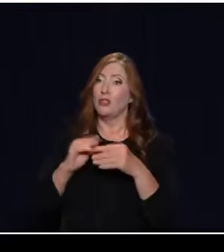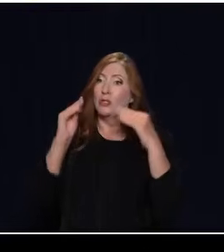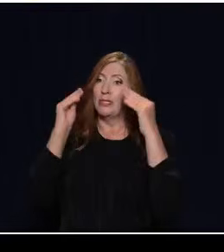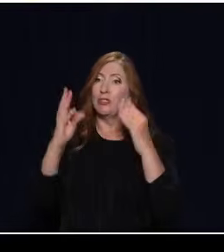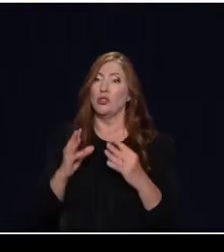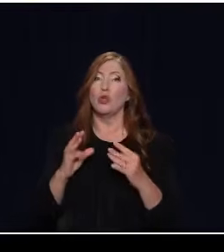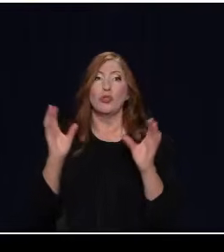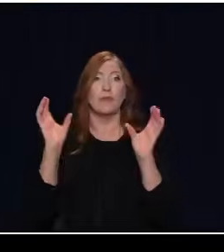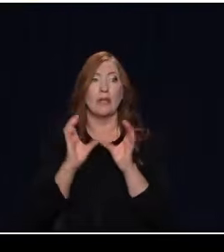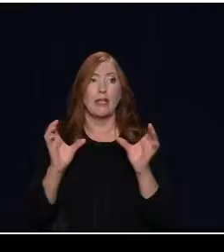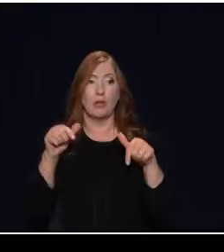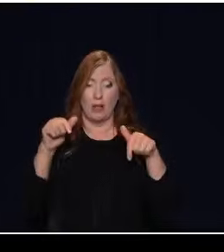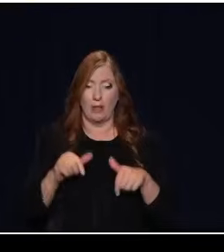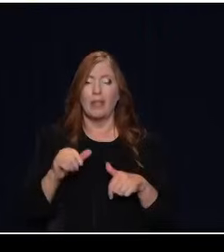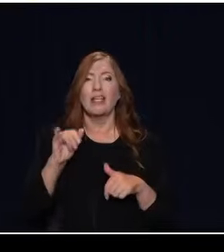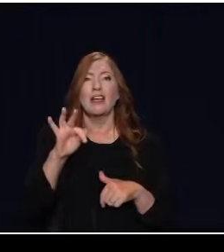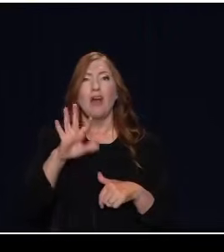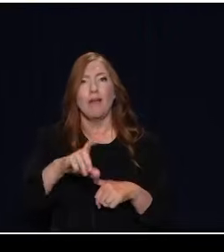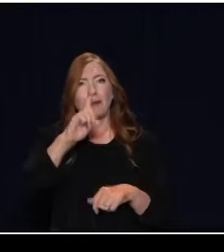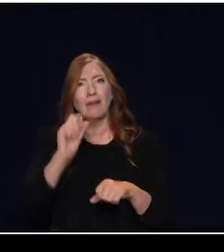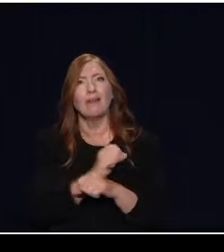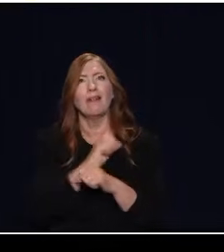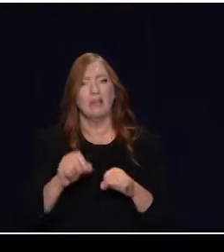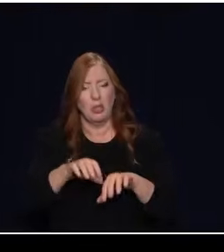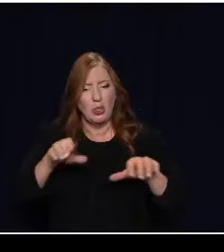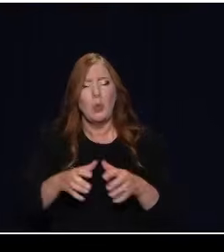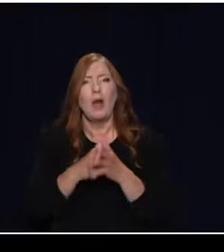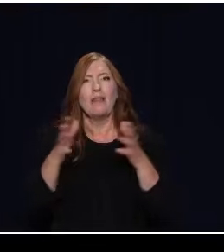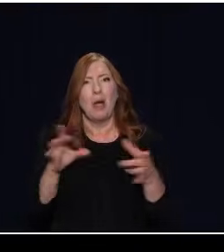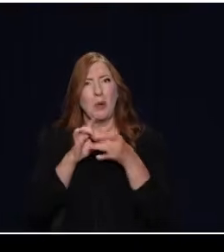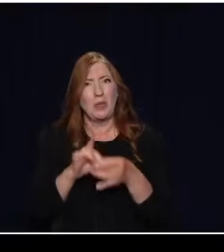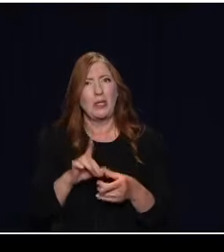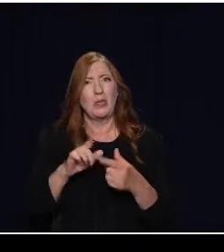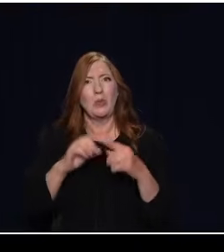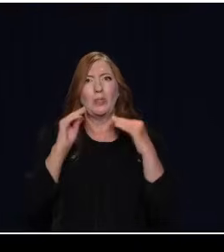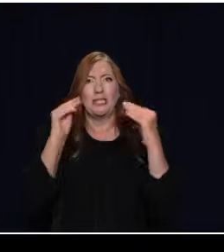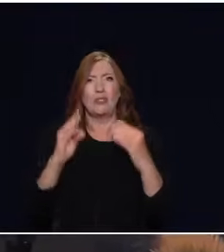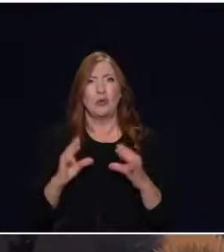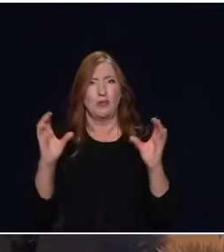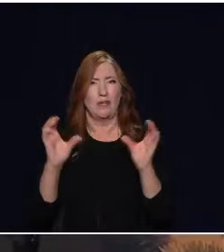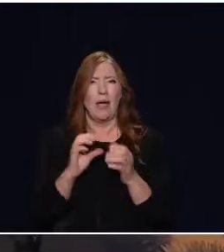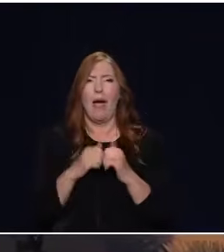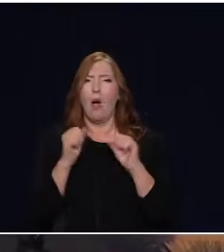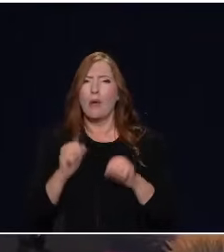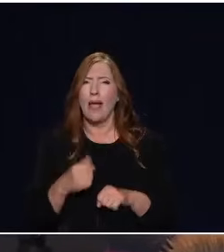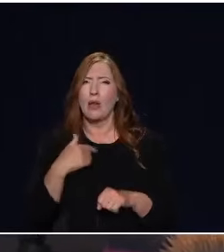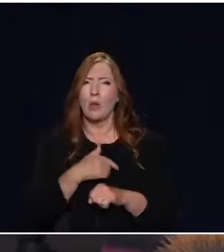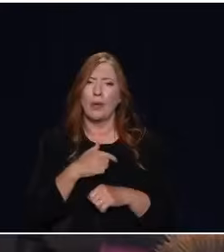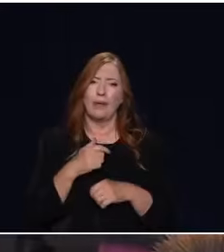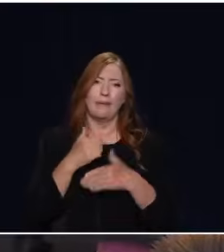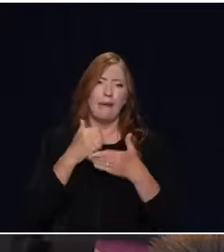YOU MENTIONED TEACHER CERTIFICATION RIGHT THERE. THAT IS SOMETHING THIS OFFICE IS VERY HANDS ON WITH.